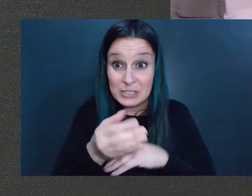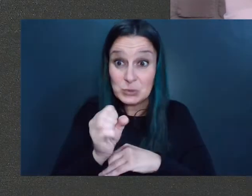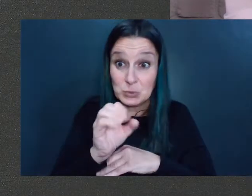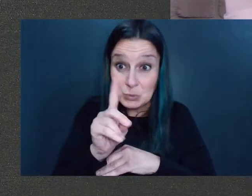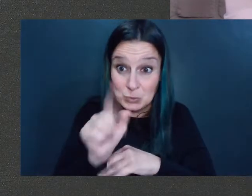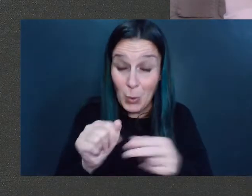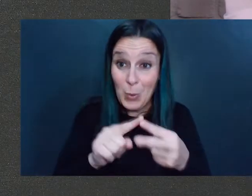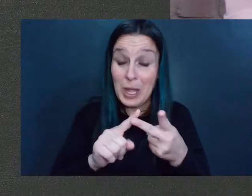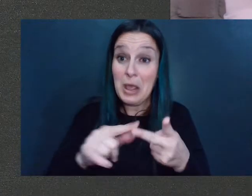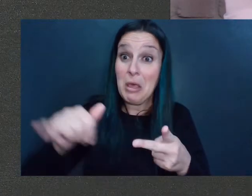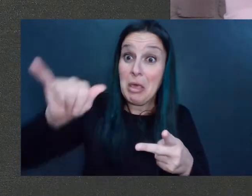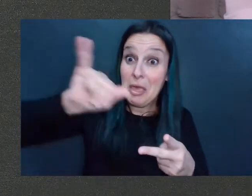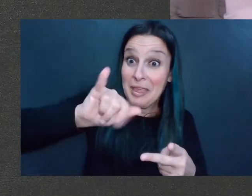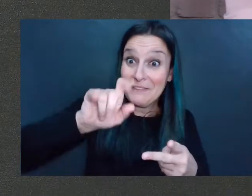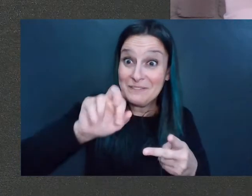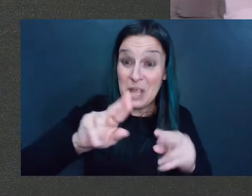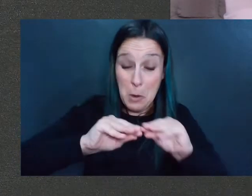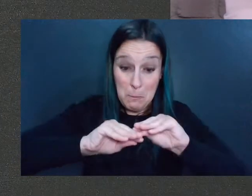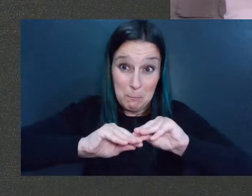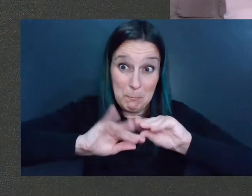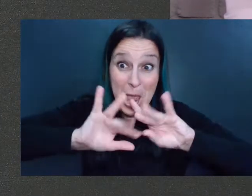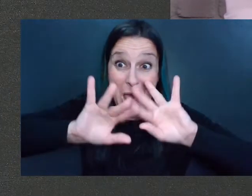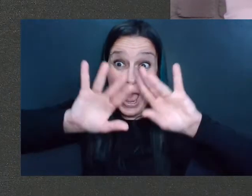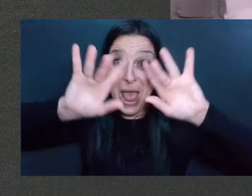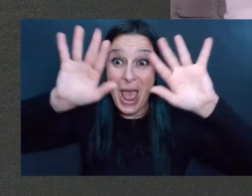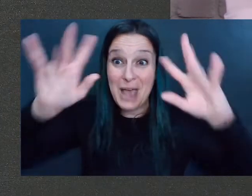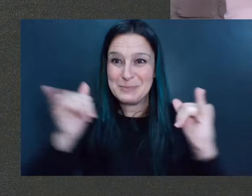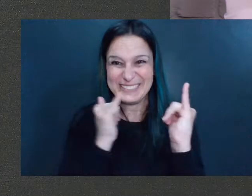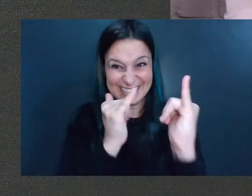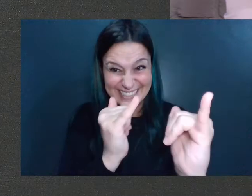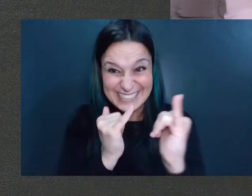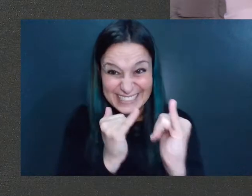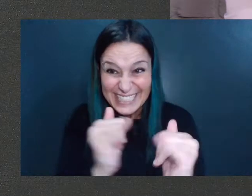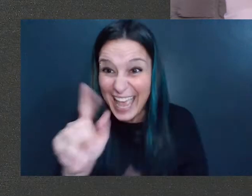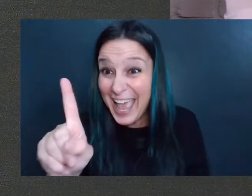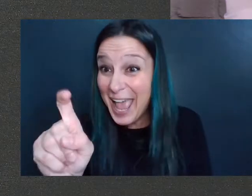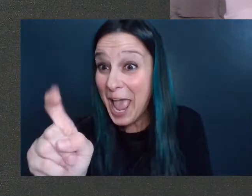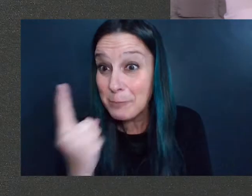I wonder if he is using baking soda and vinegar.